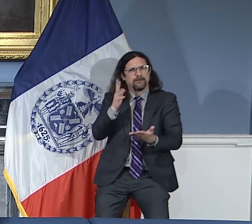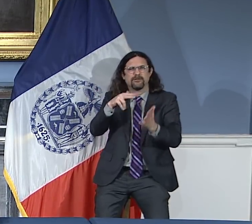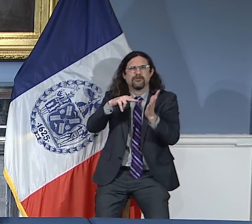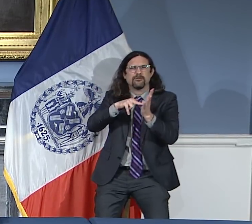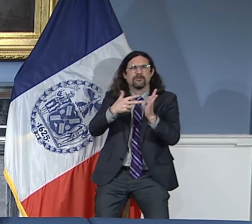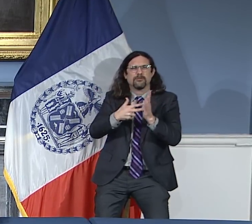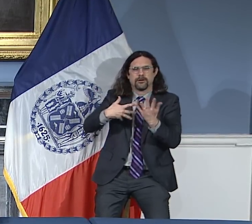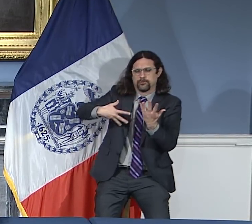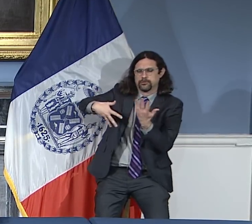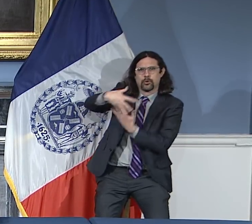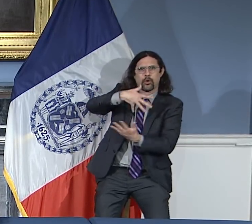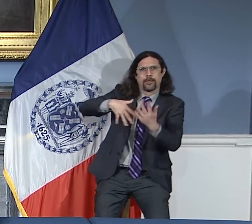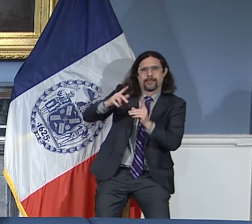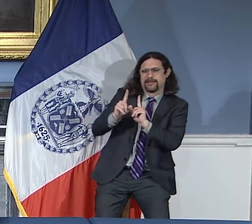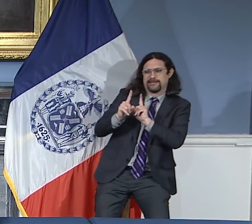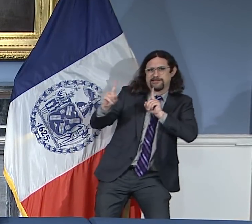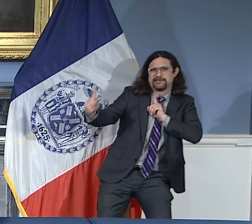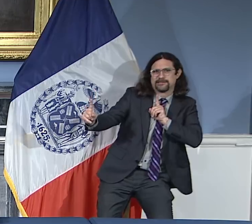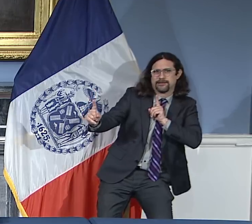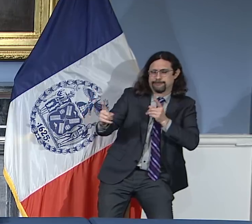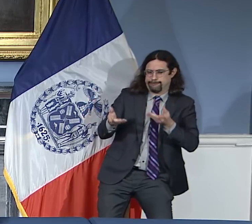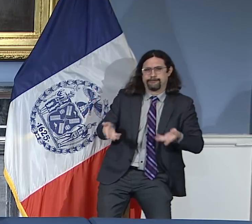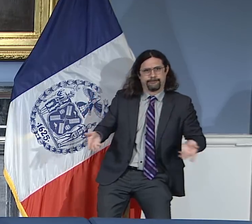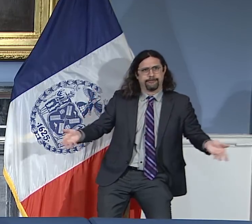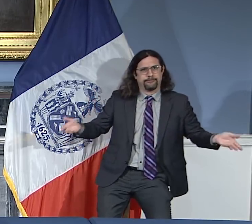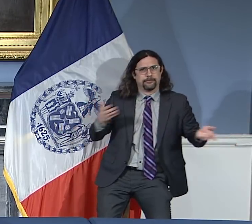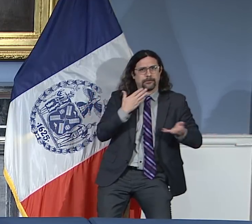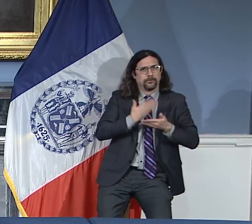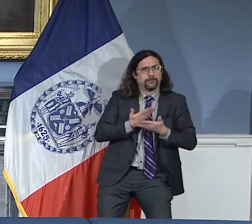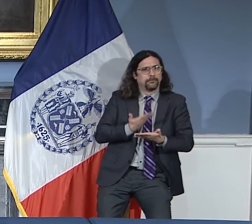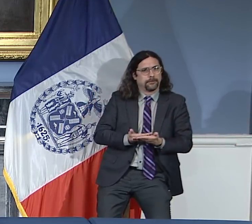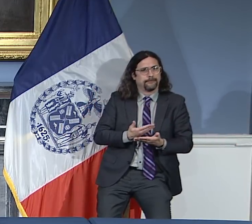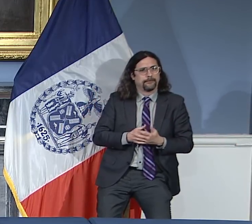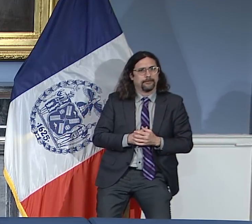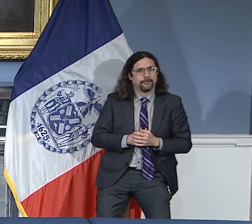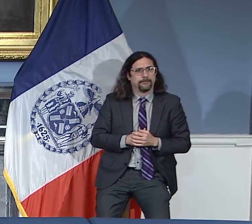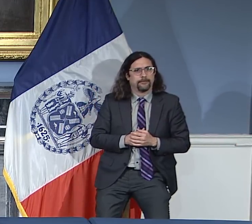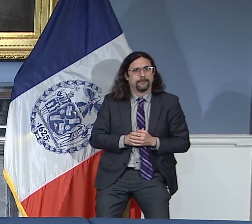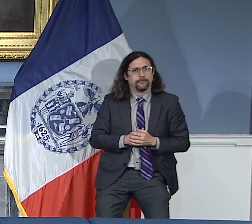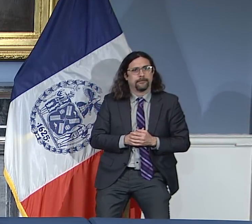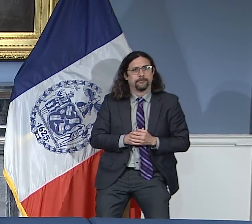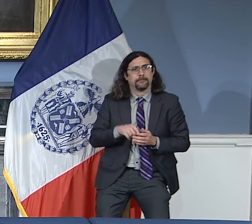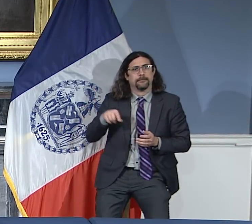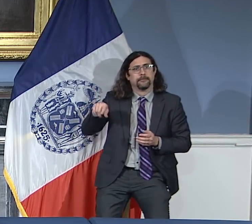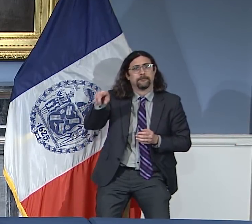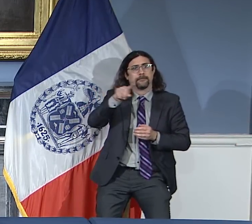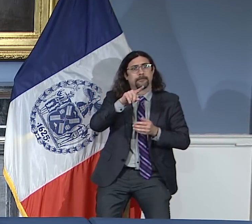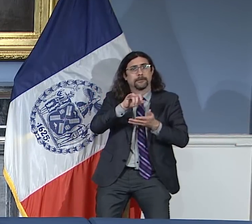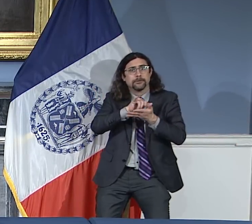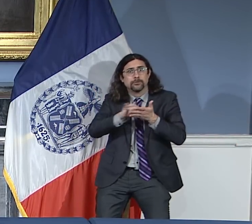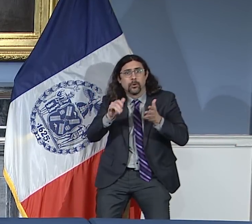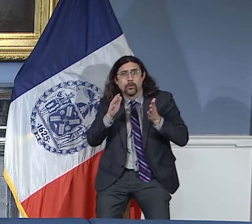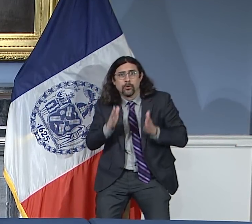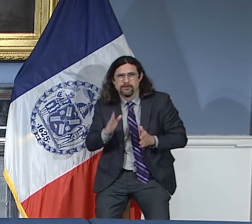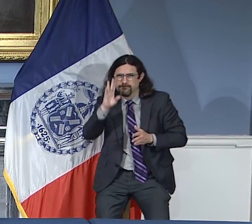HOW IMPORTANT IT IS TO PRACTICE SOCIAL DISTANCING. WE'RE ALL GETTING USED TO THAT. MY FLELOWNE W YORKERS, ANYONE